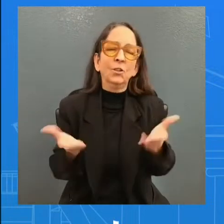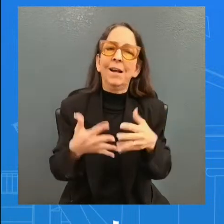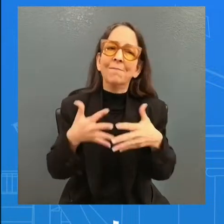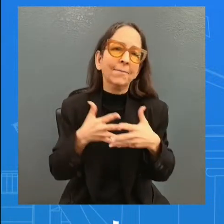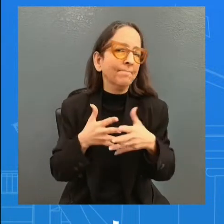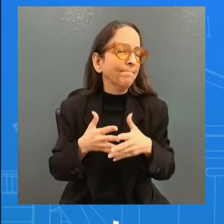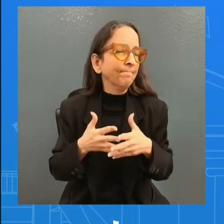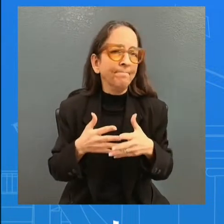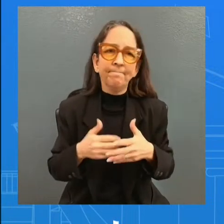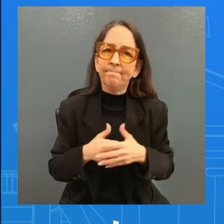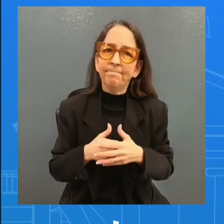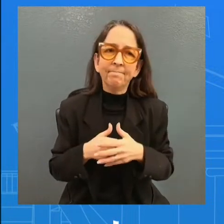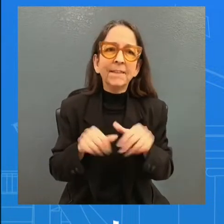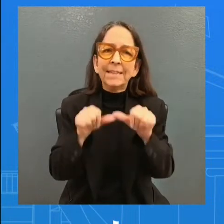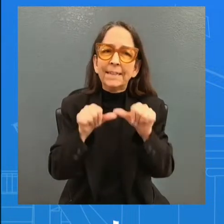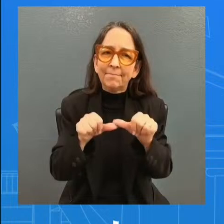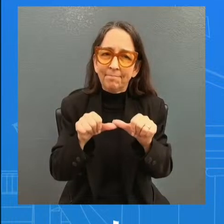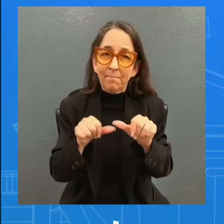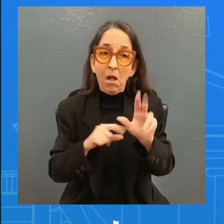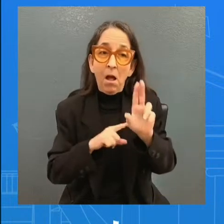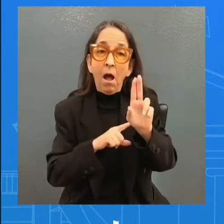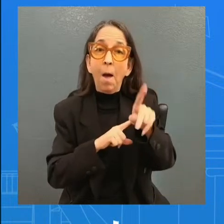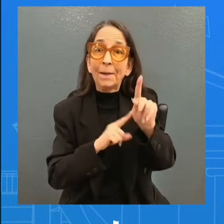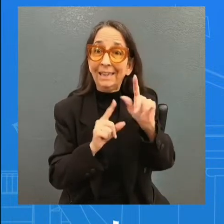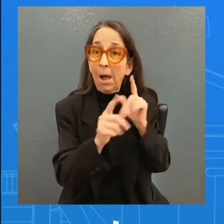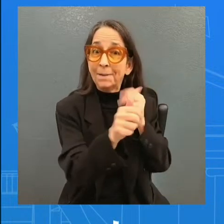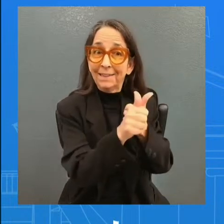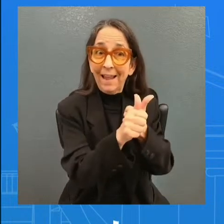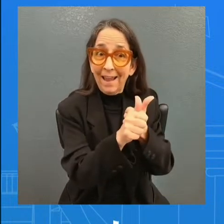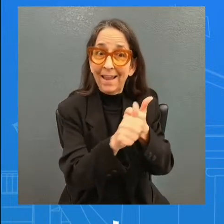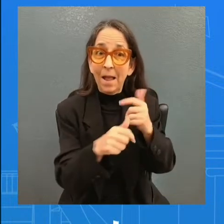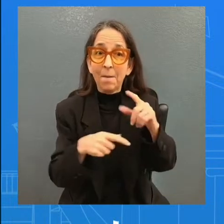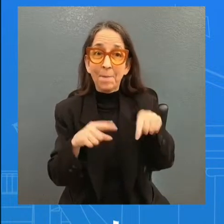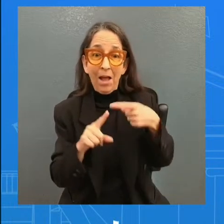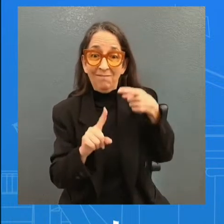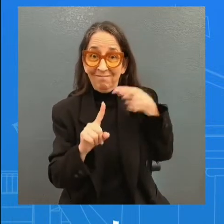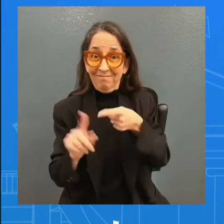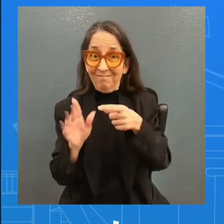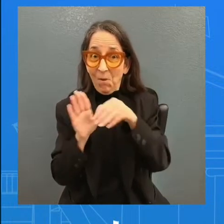into the terrorist attack in New Orleans and the truck explosion in Las Vegas.